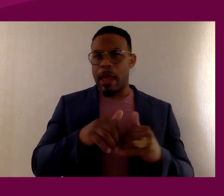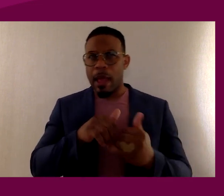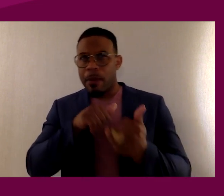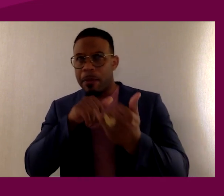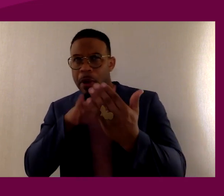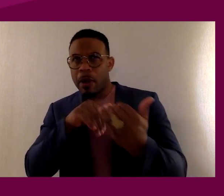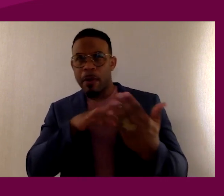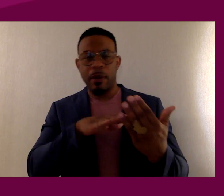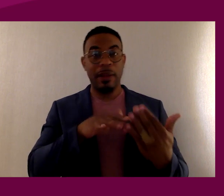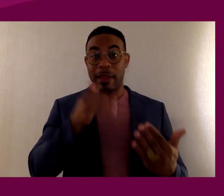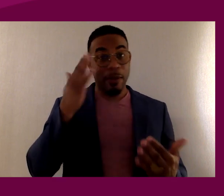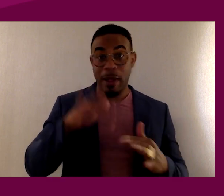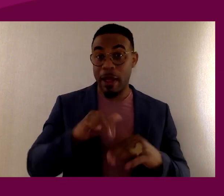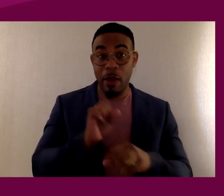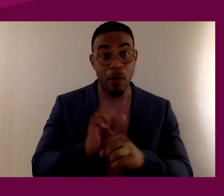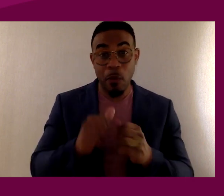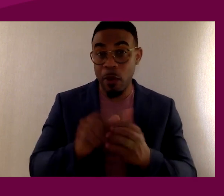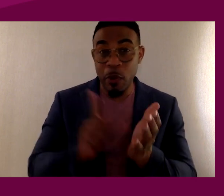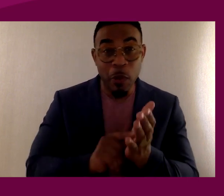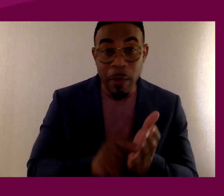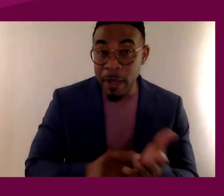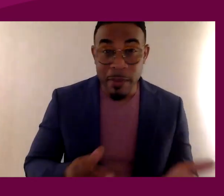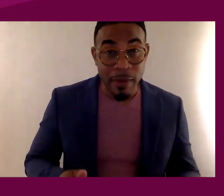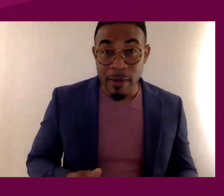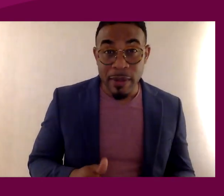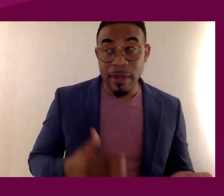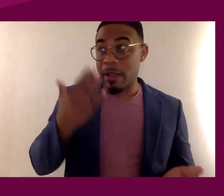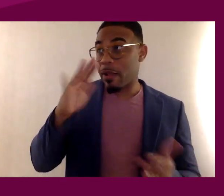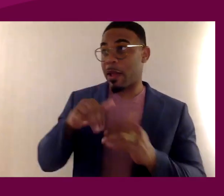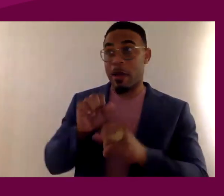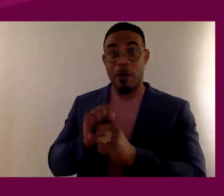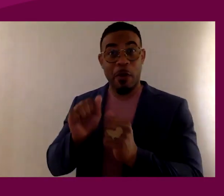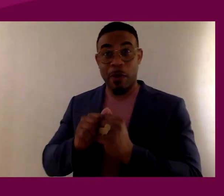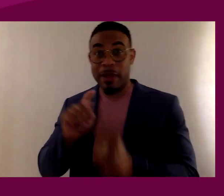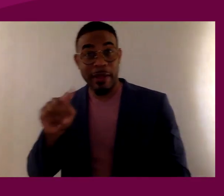learn about different techniques and abilities. They didn't know how to work with newspapers.